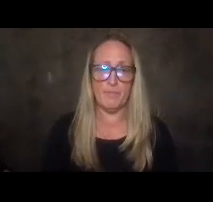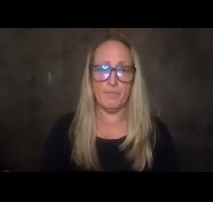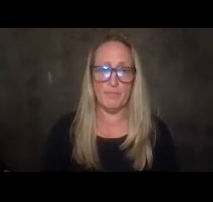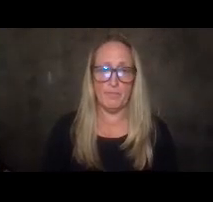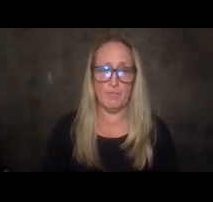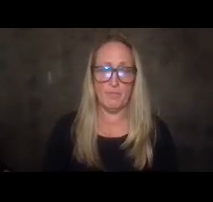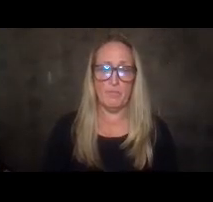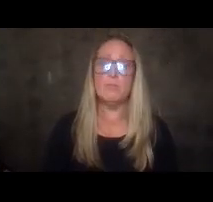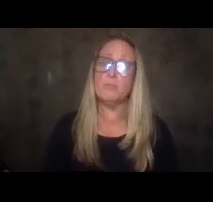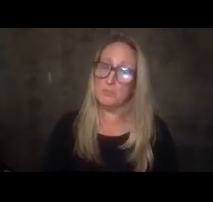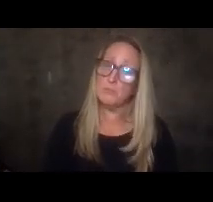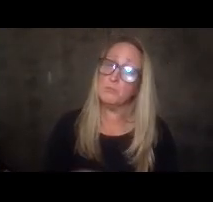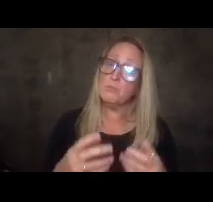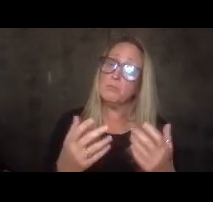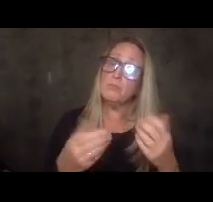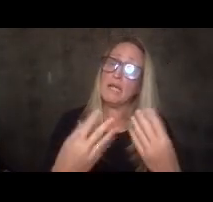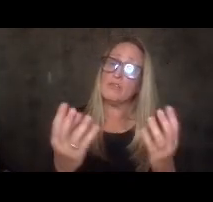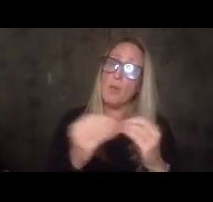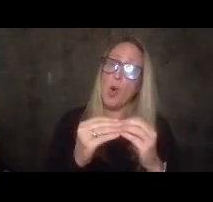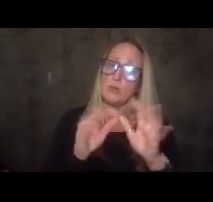But it does give you the most space for the zoomed in view.